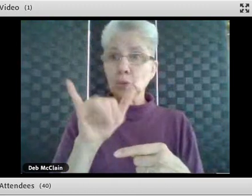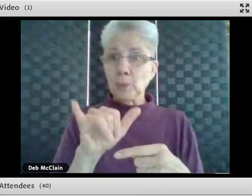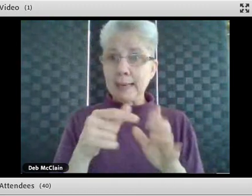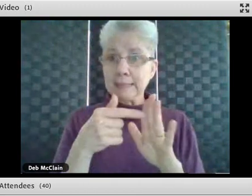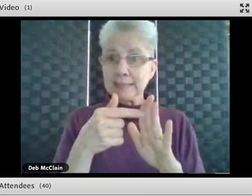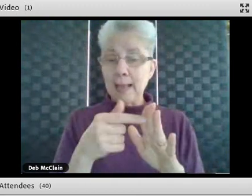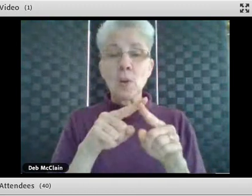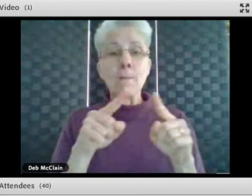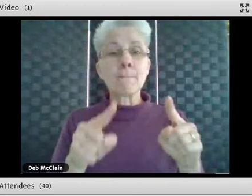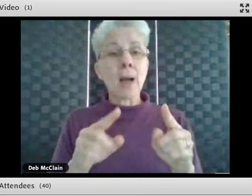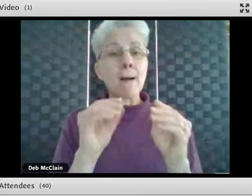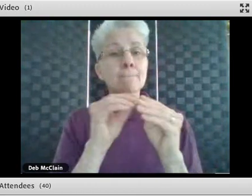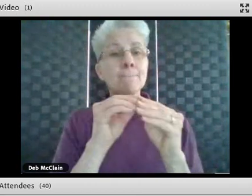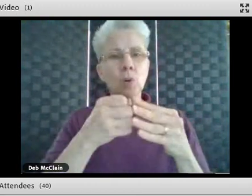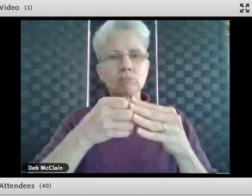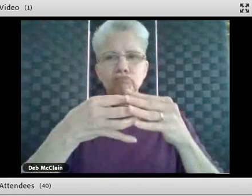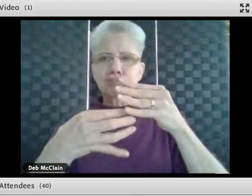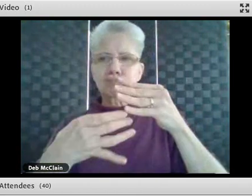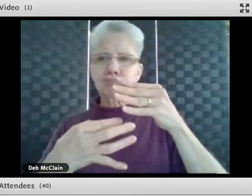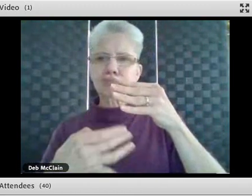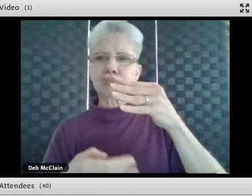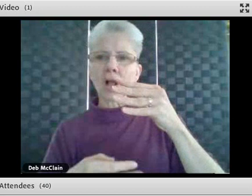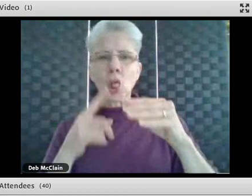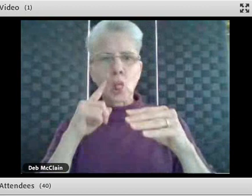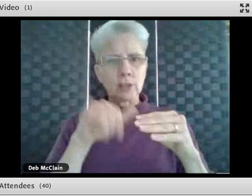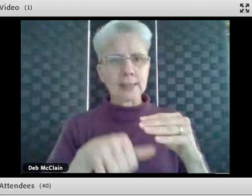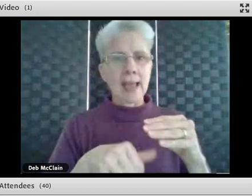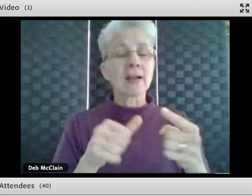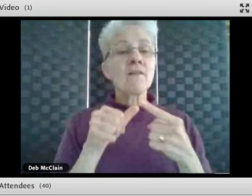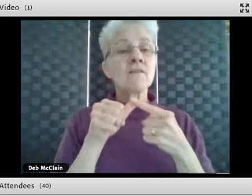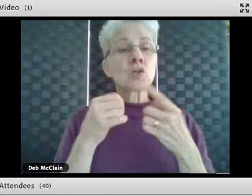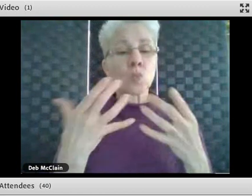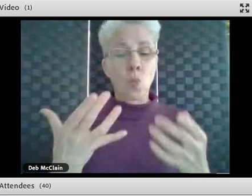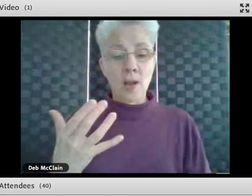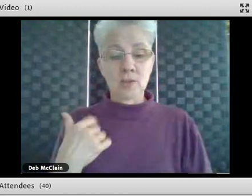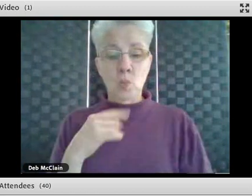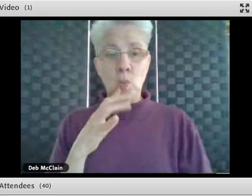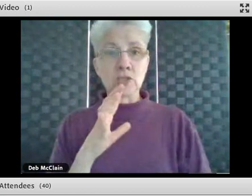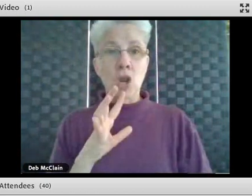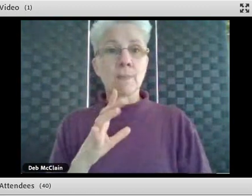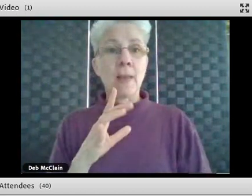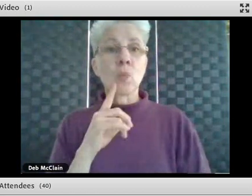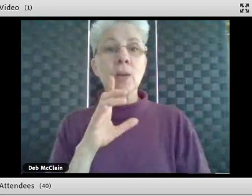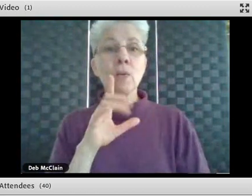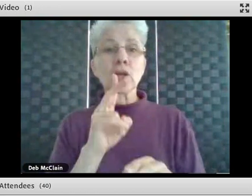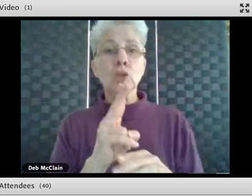but a few more things here to take a look at. So, first of all, as we talked about, we want to use the entry in bold, right?